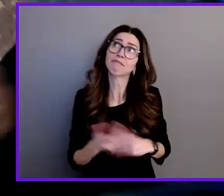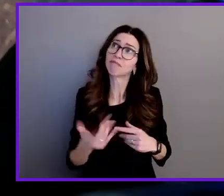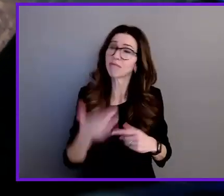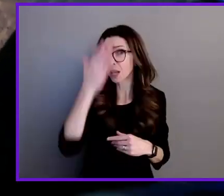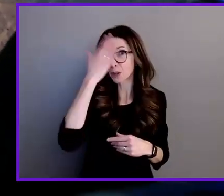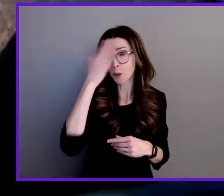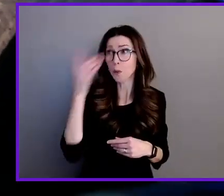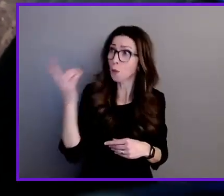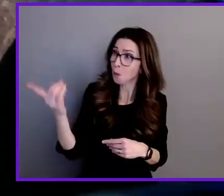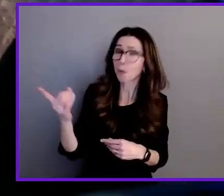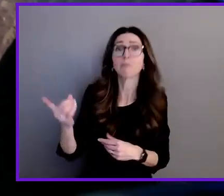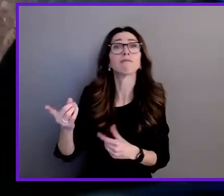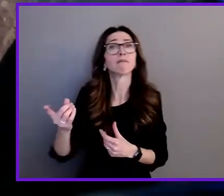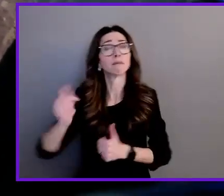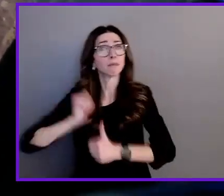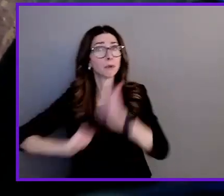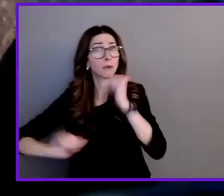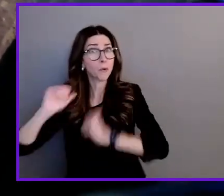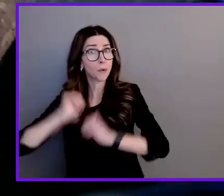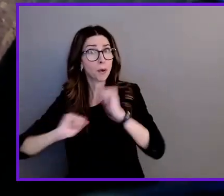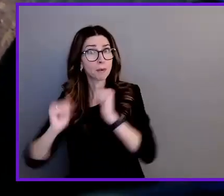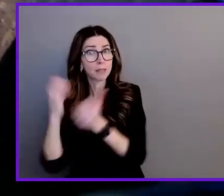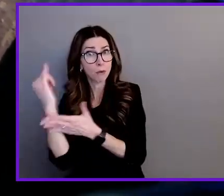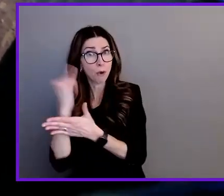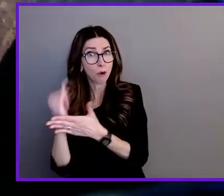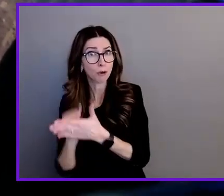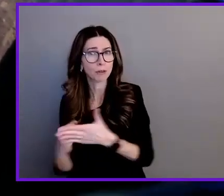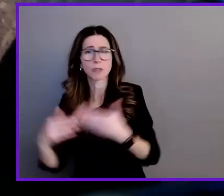across the sector, you’ve been extremely impacted by the pandemic.